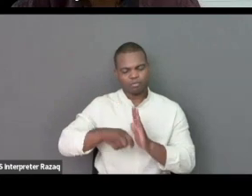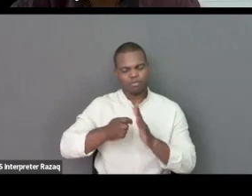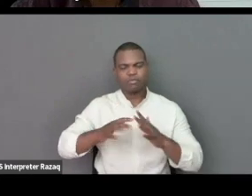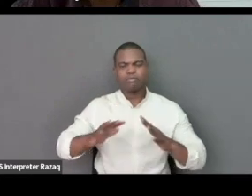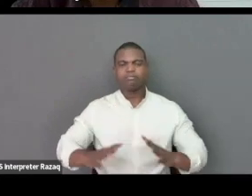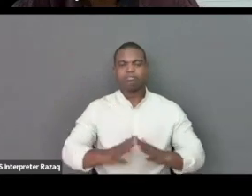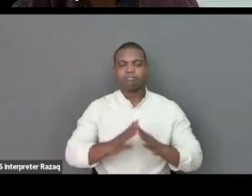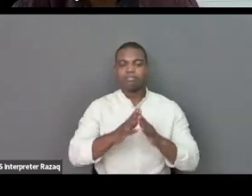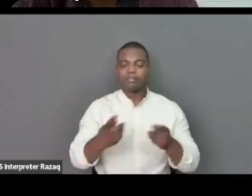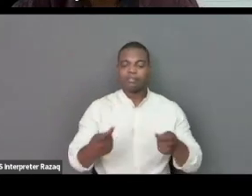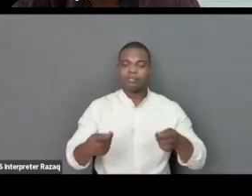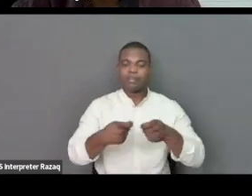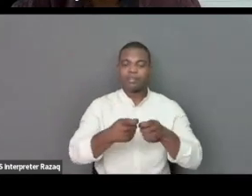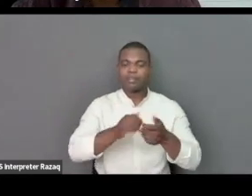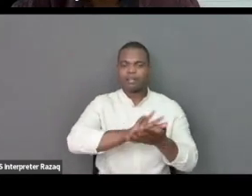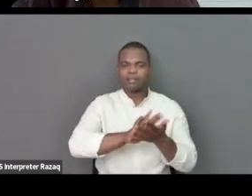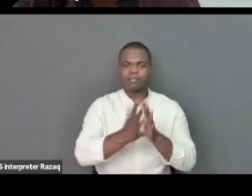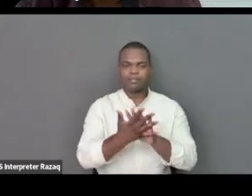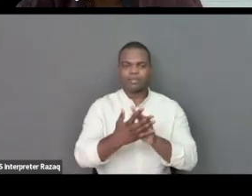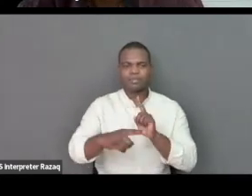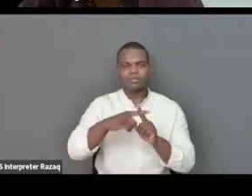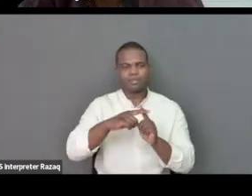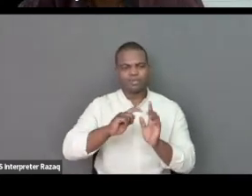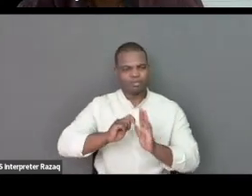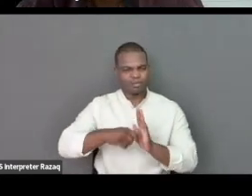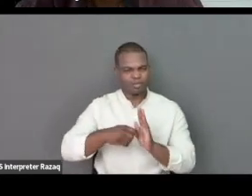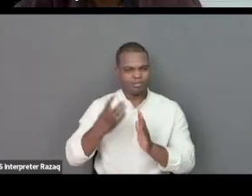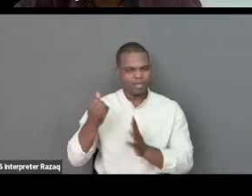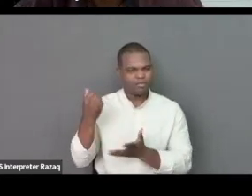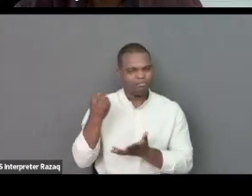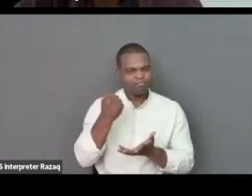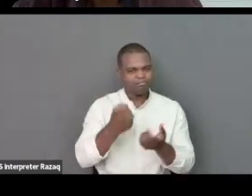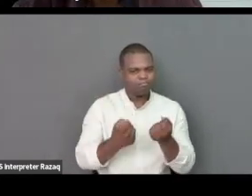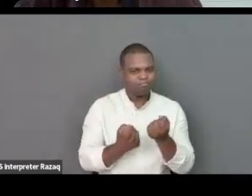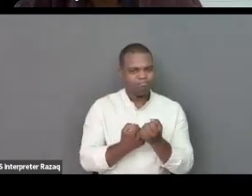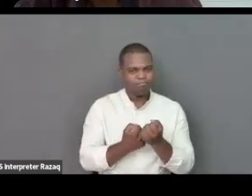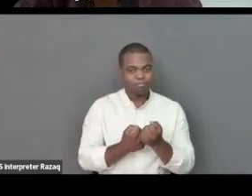with very good partners. We have the Technical